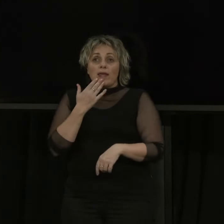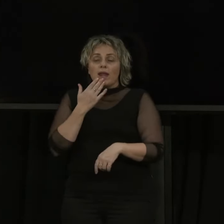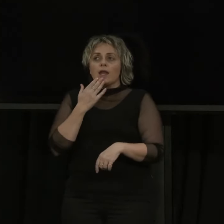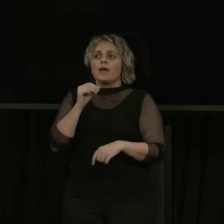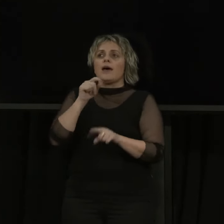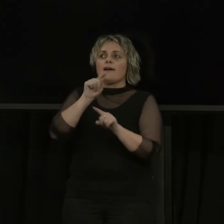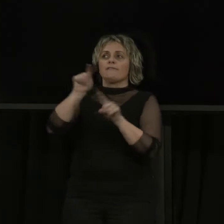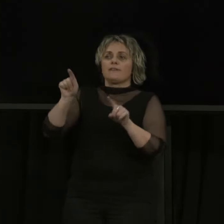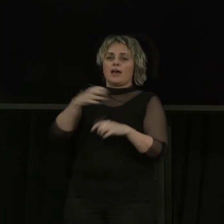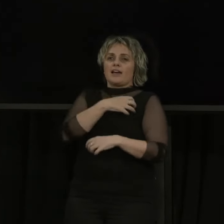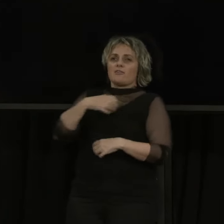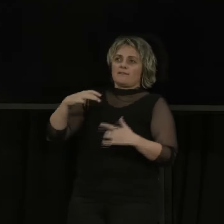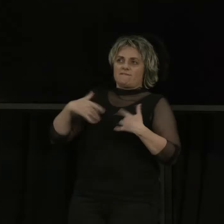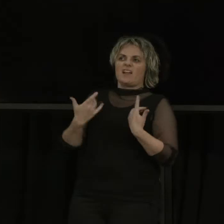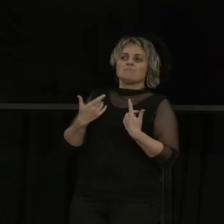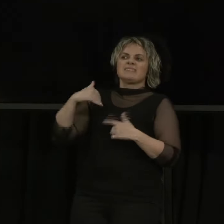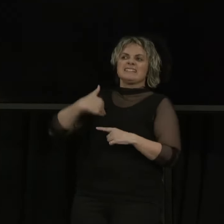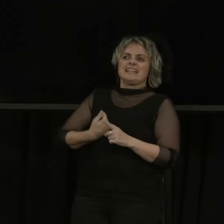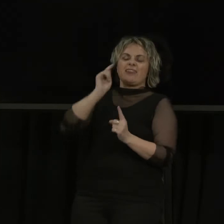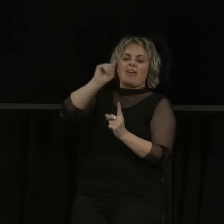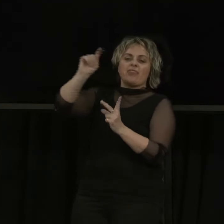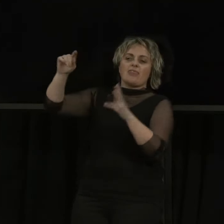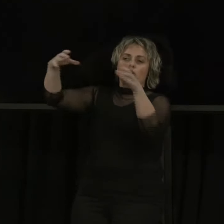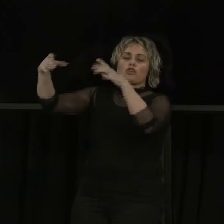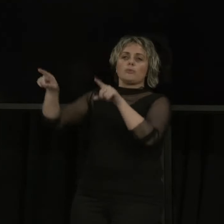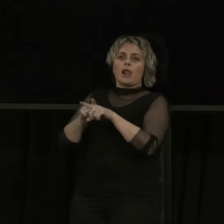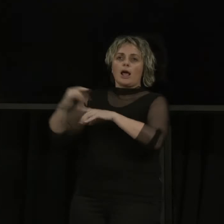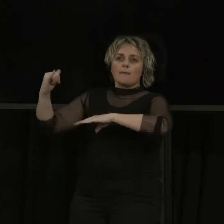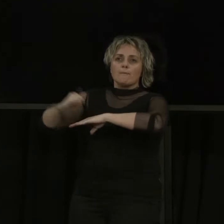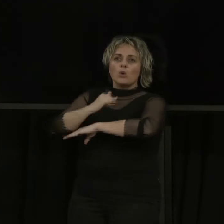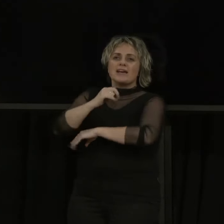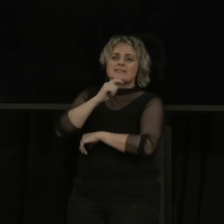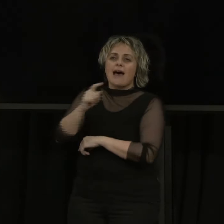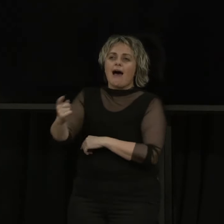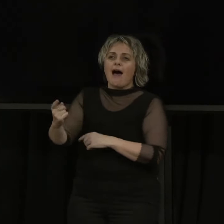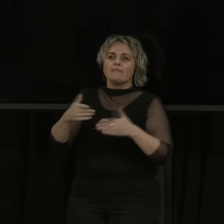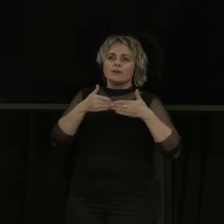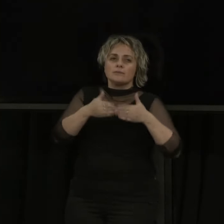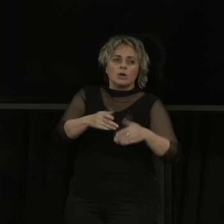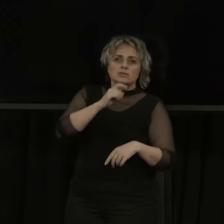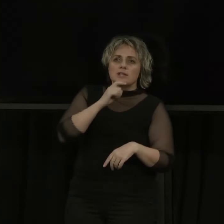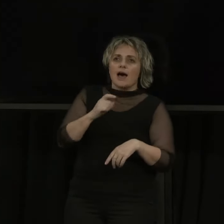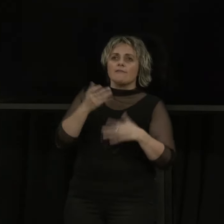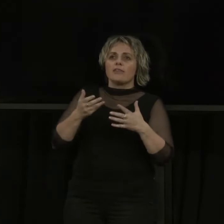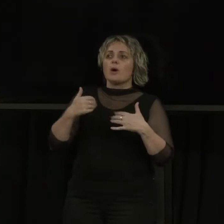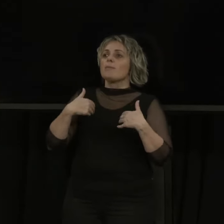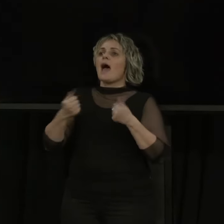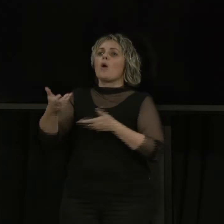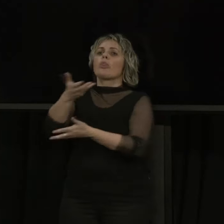We have entered into mandates when we believed there was a principal Behcet's ennui